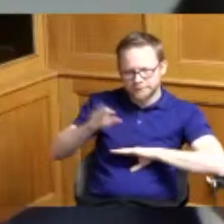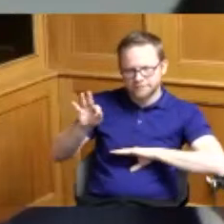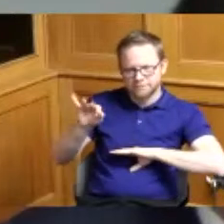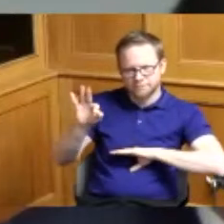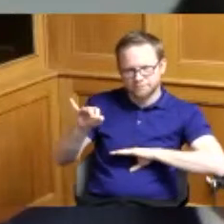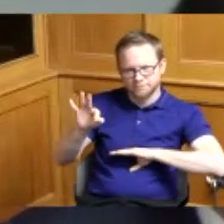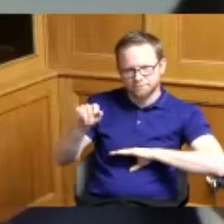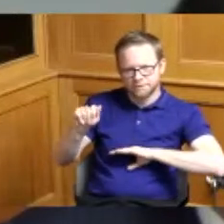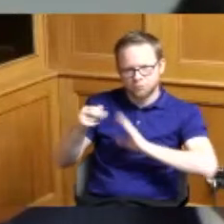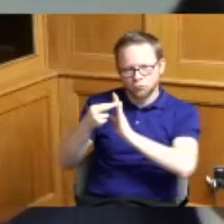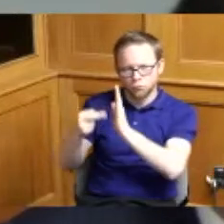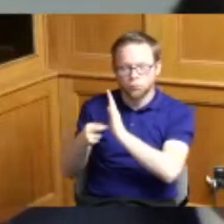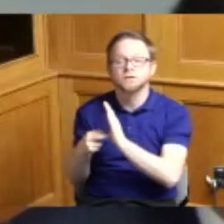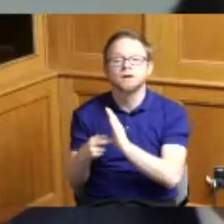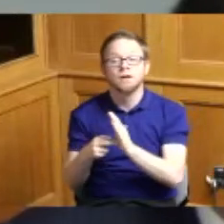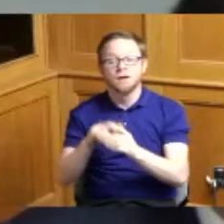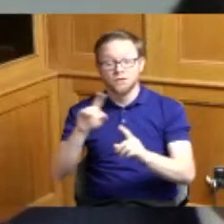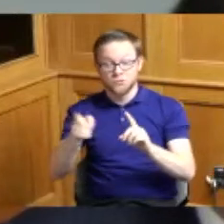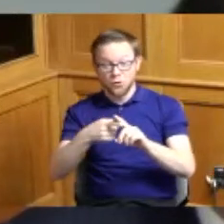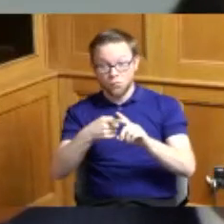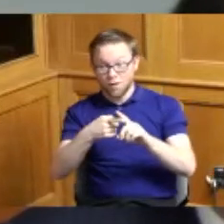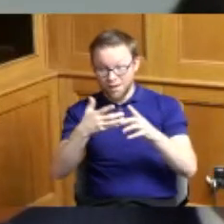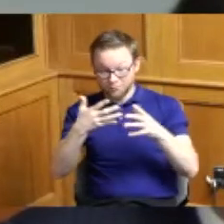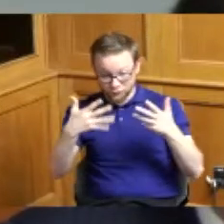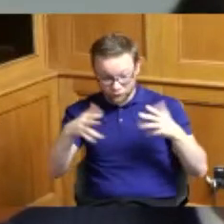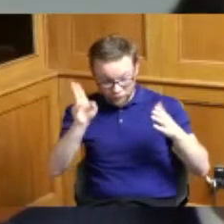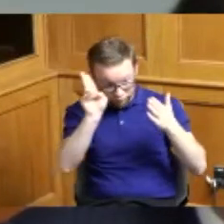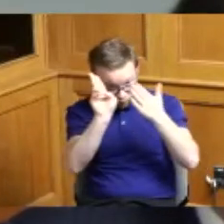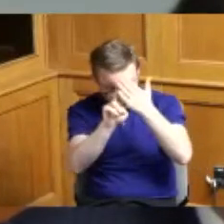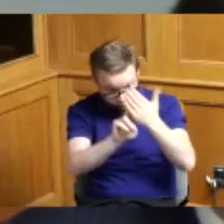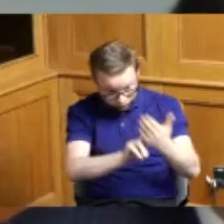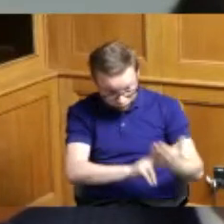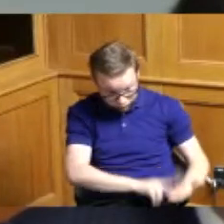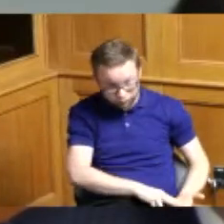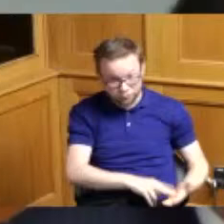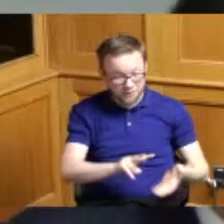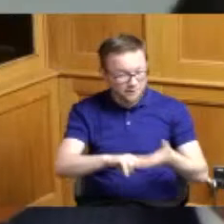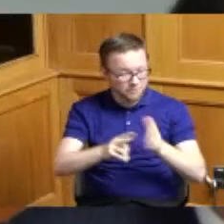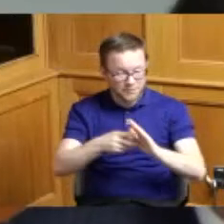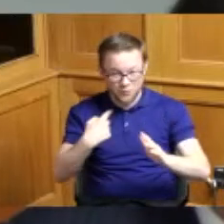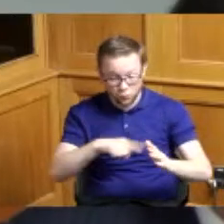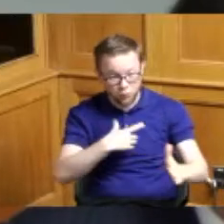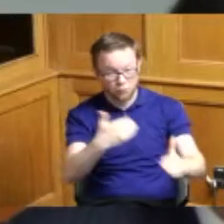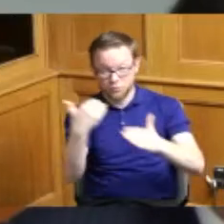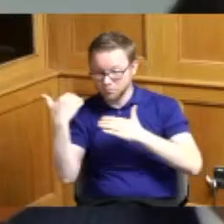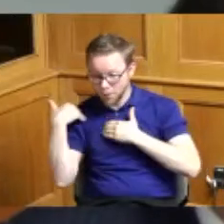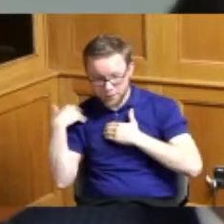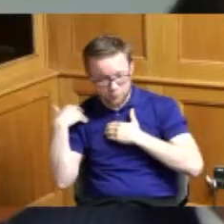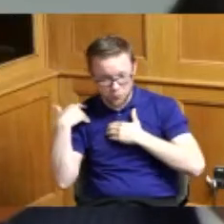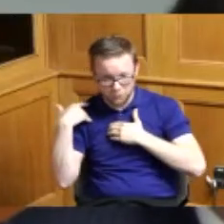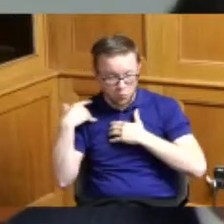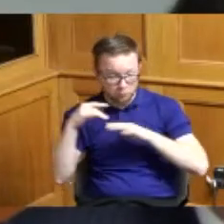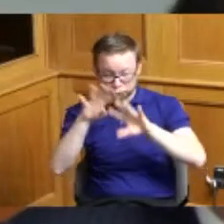when this agreement is signed um are are we on the hook I would say that um when this agreement